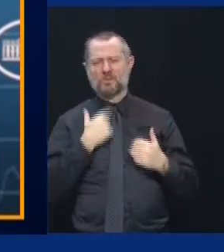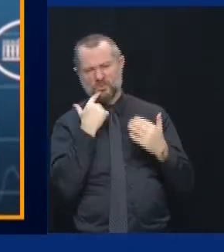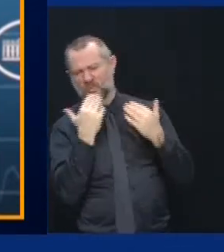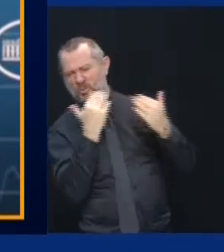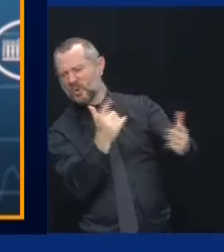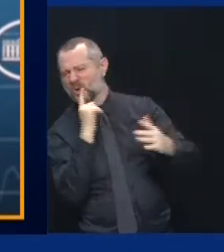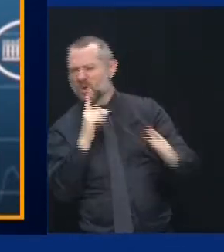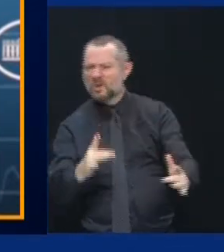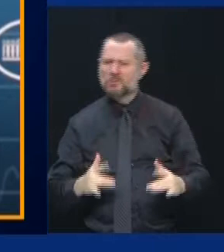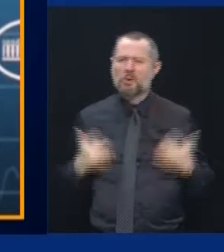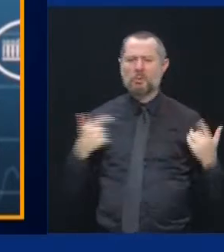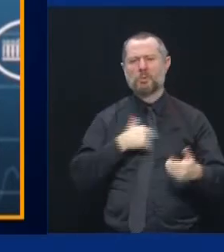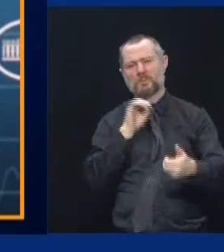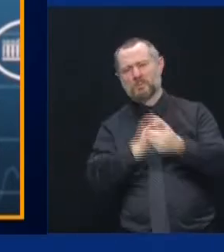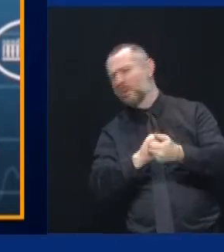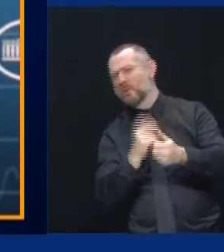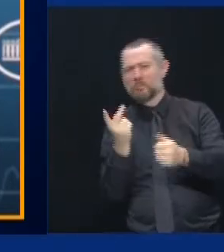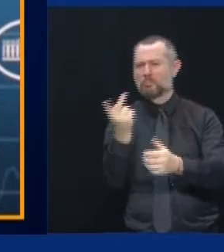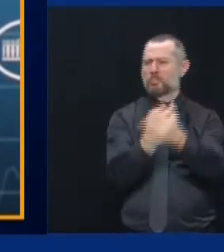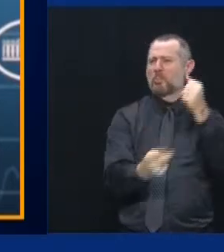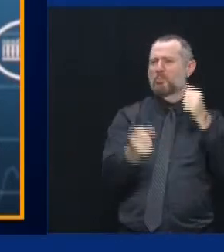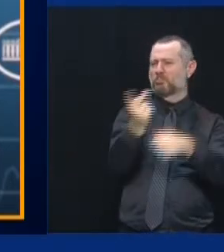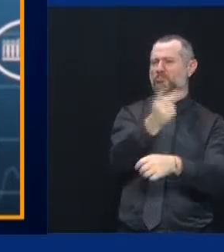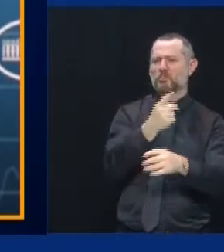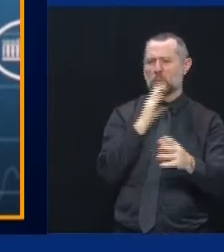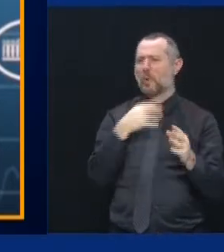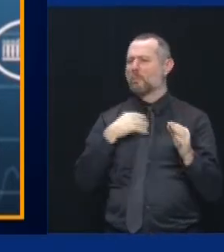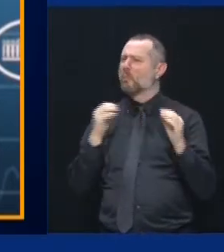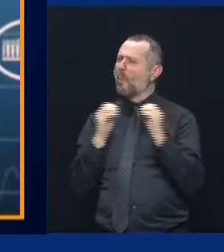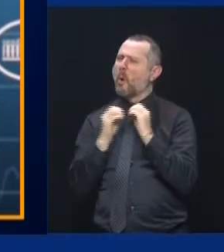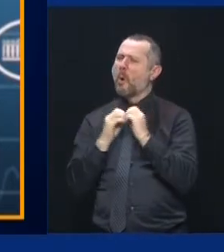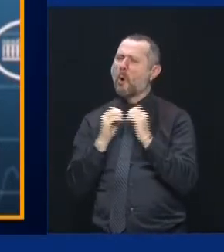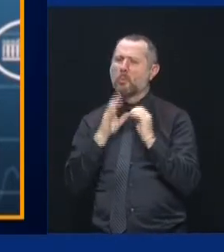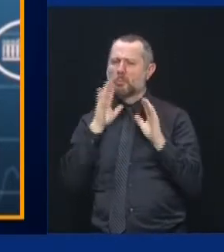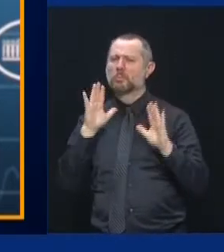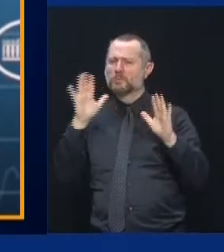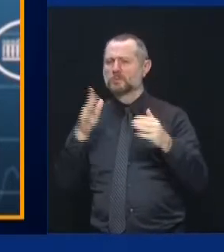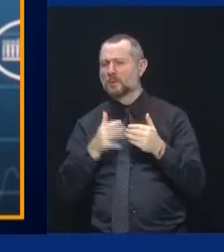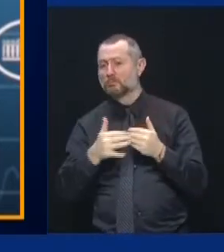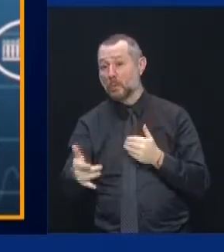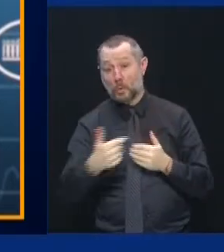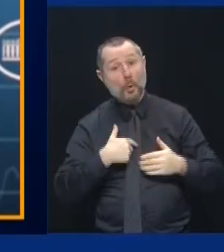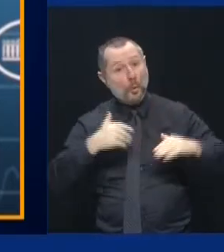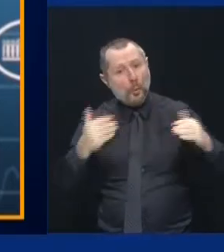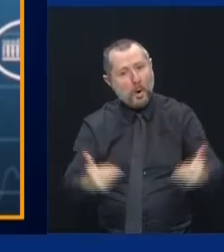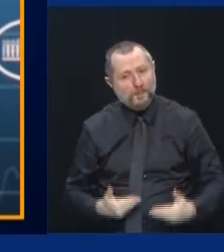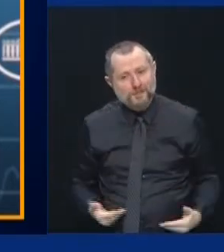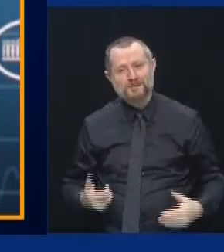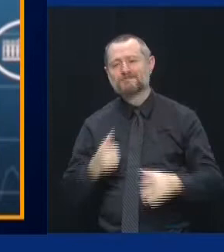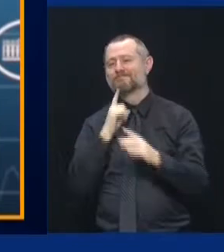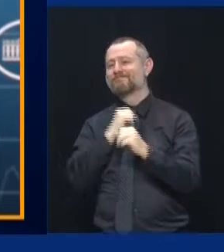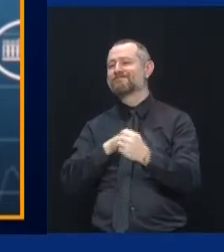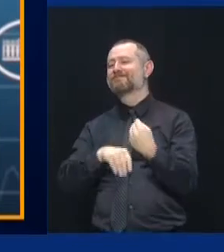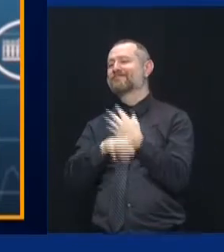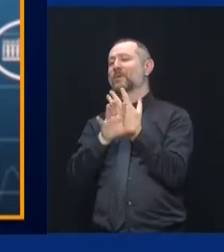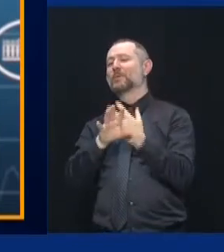YOU ARE MAKING A DIFFERENCE IN SO THANK YOU. IT'S MY PLEASURE TO PARTNER WITH